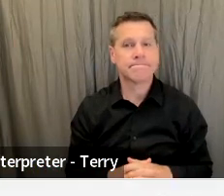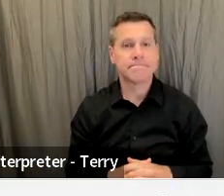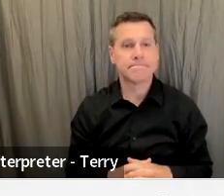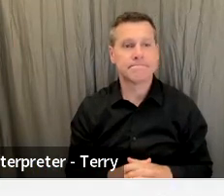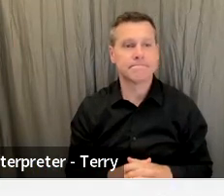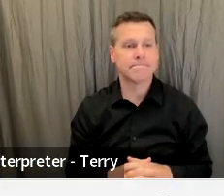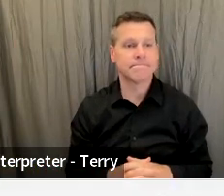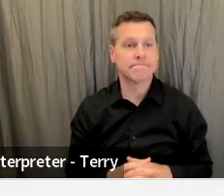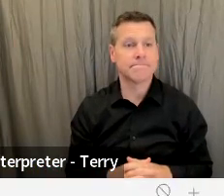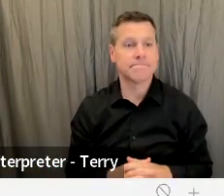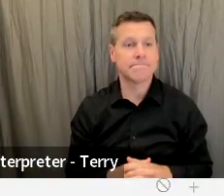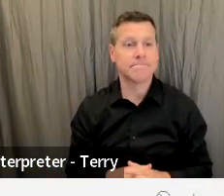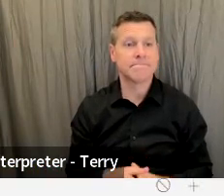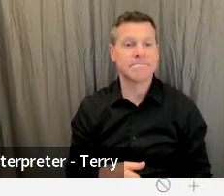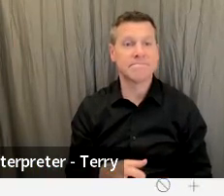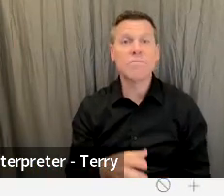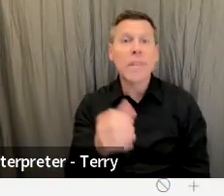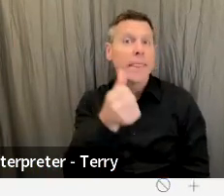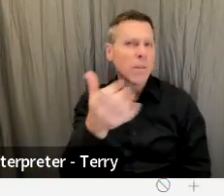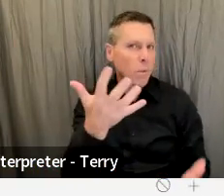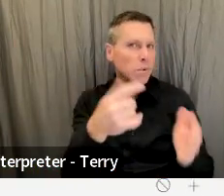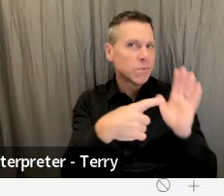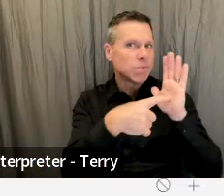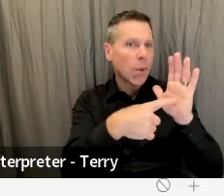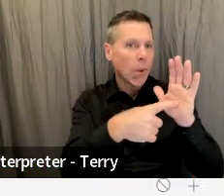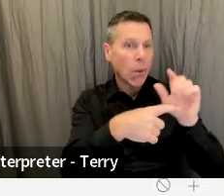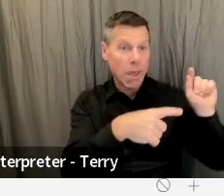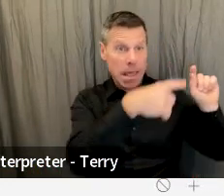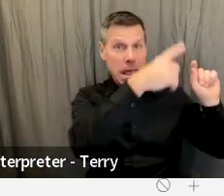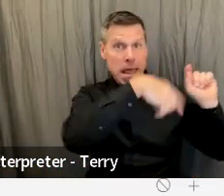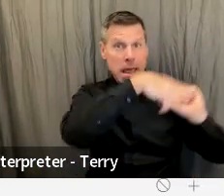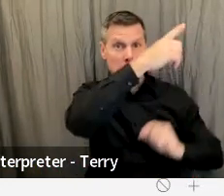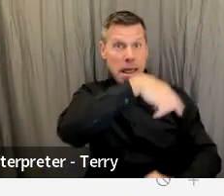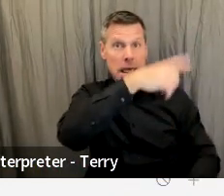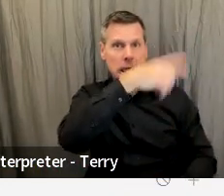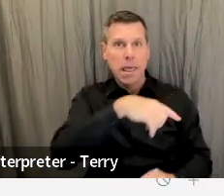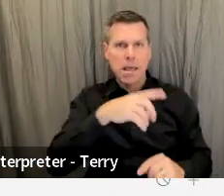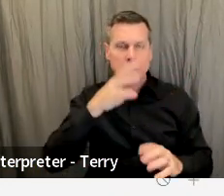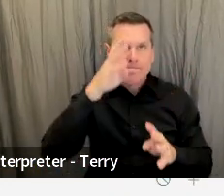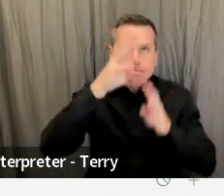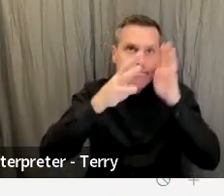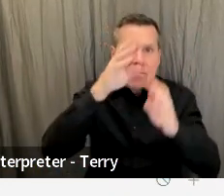the other thing that I wanted to show you are these strategies, modules So